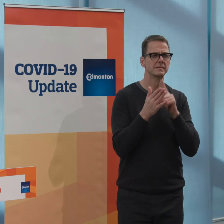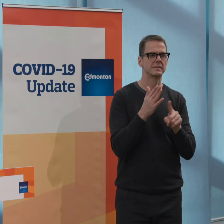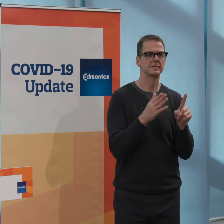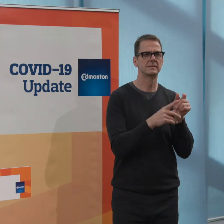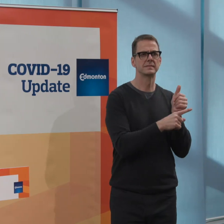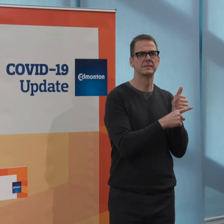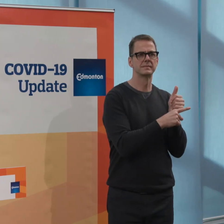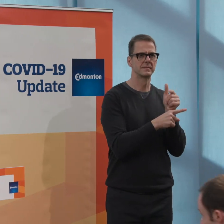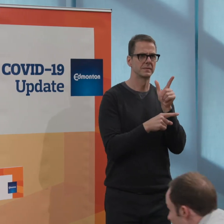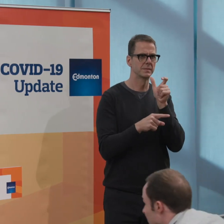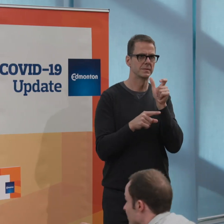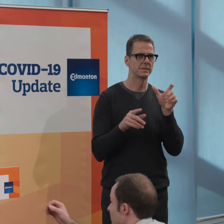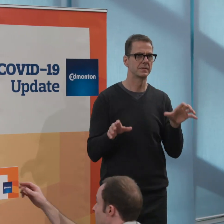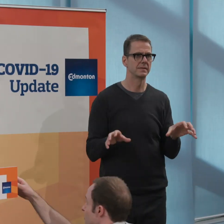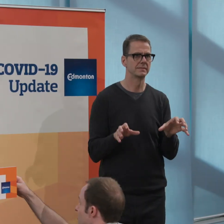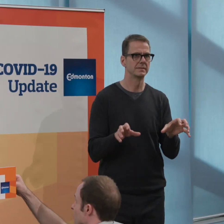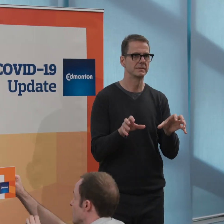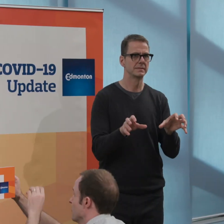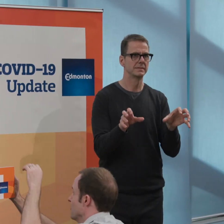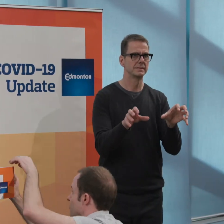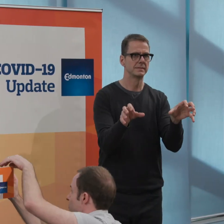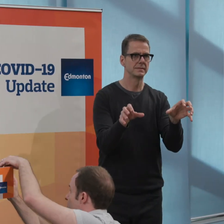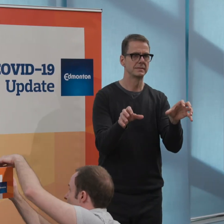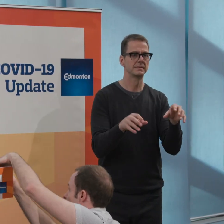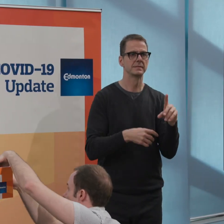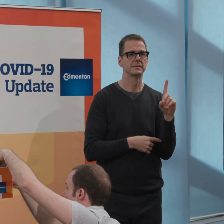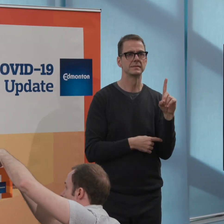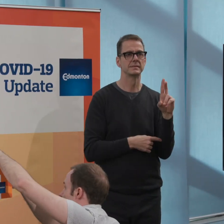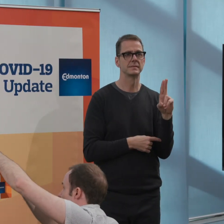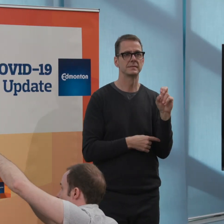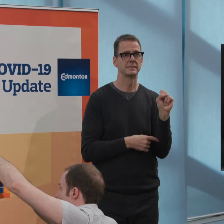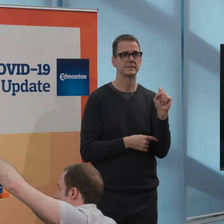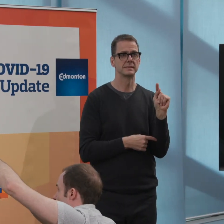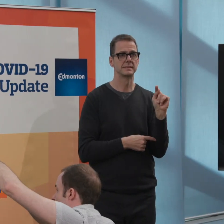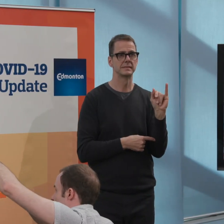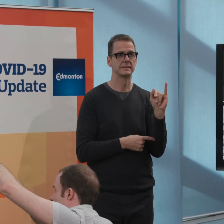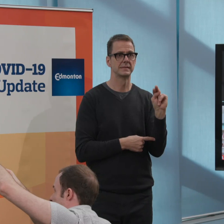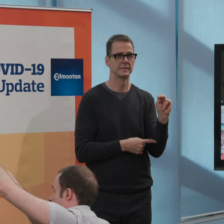I have Dustin cook on the line I have Natasha Reibe on the line and I have